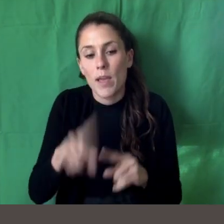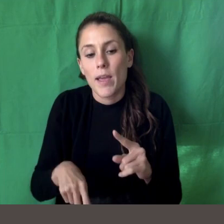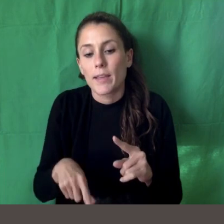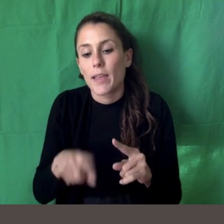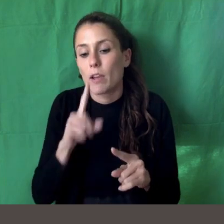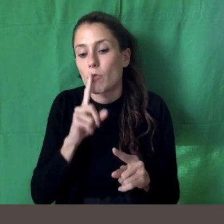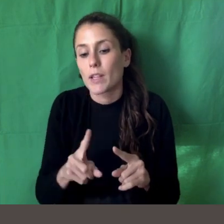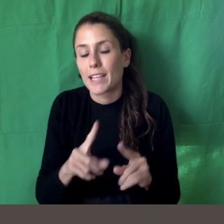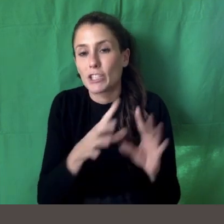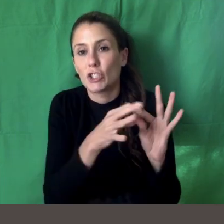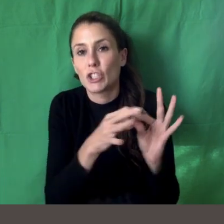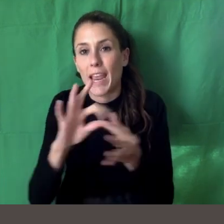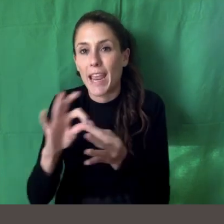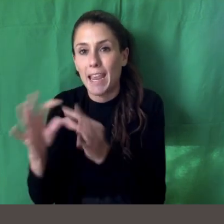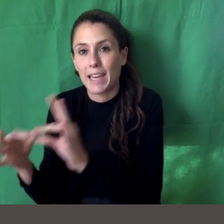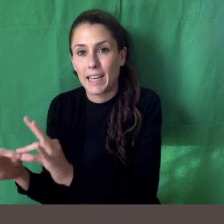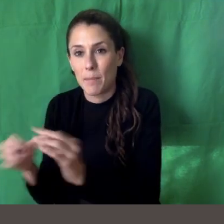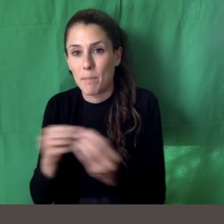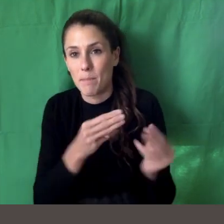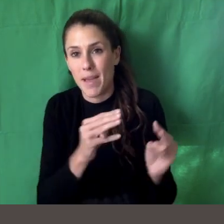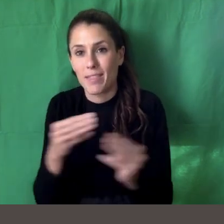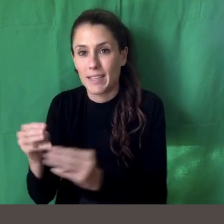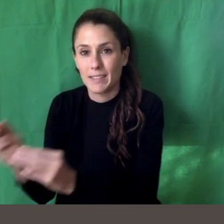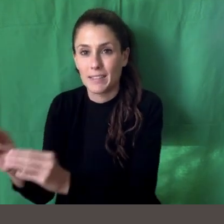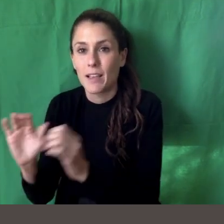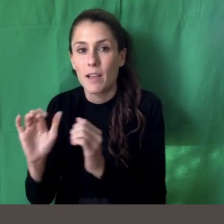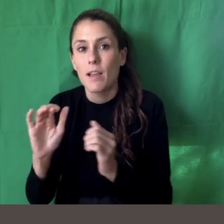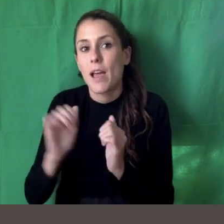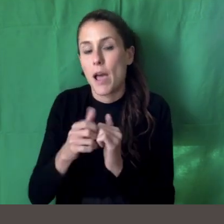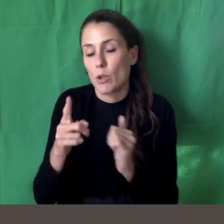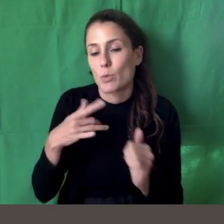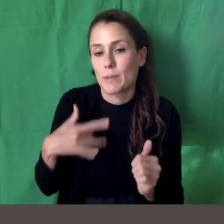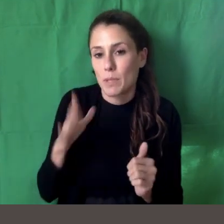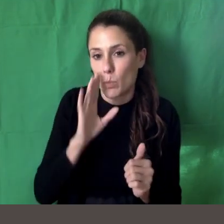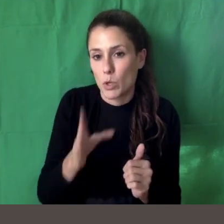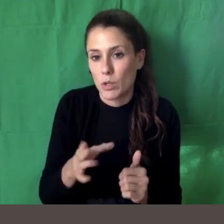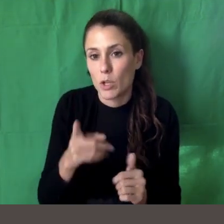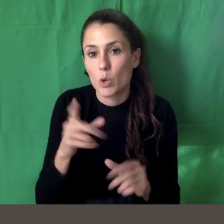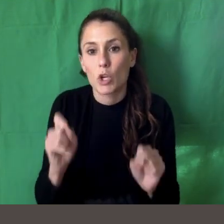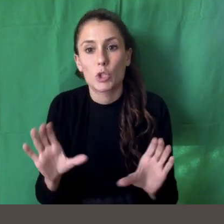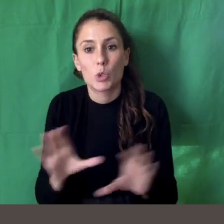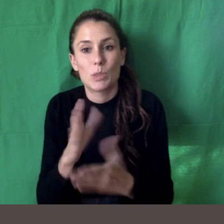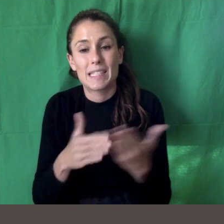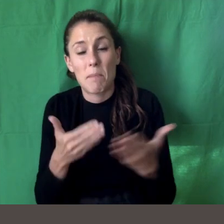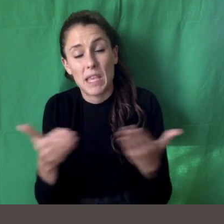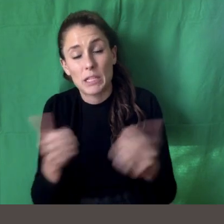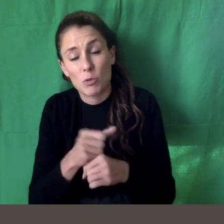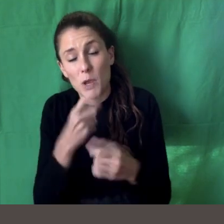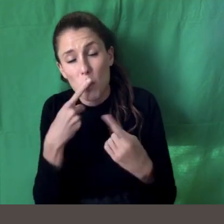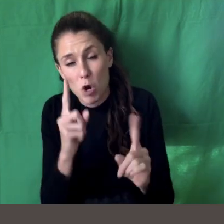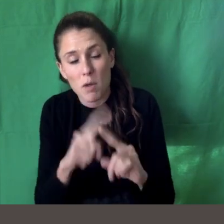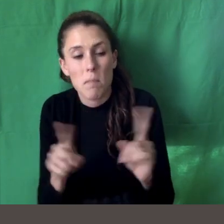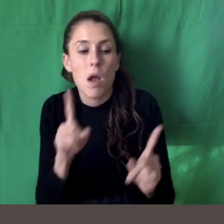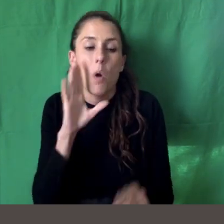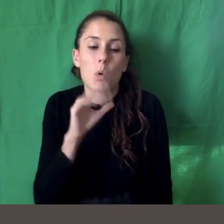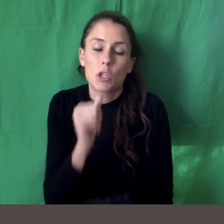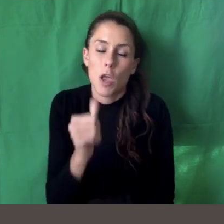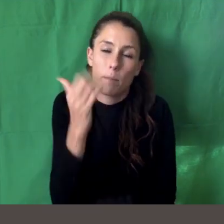can't really chain methods as you would normally. You could do some things to make it work but it's